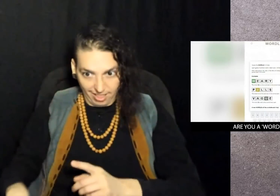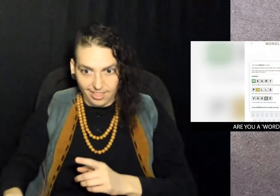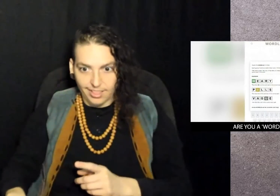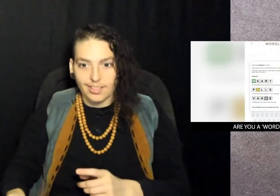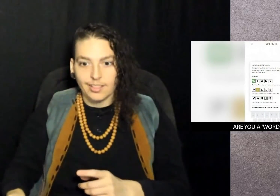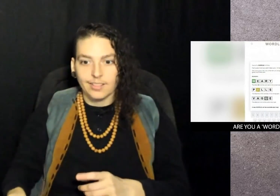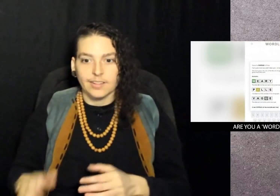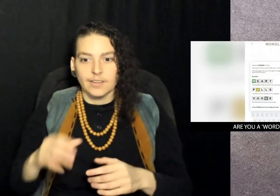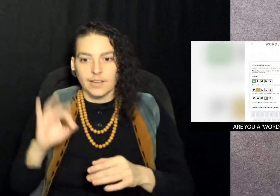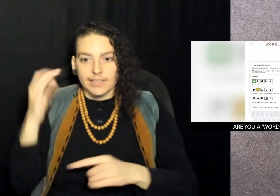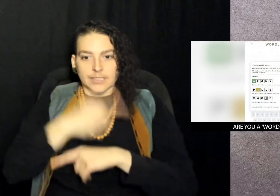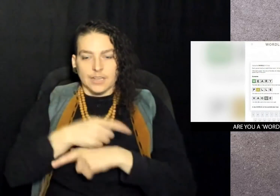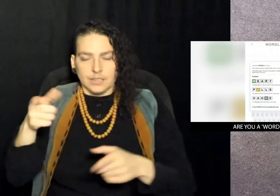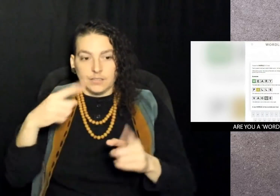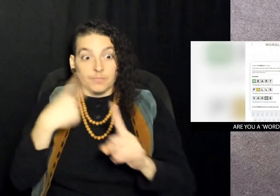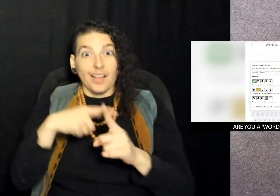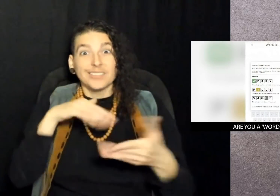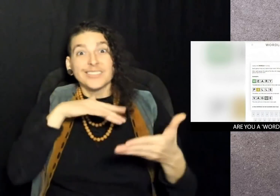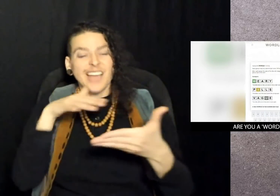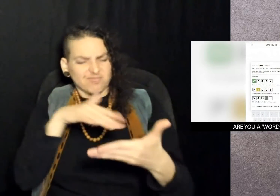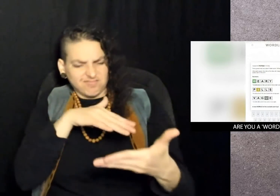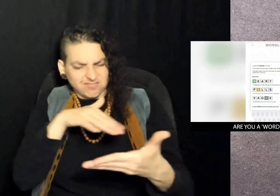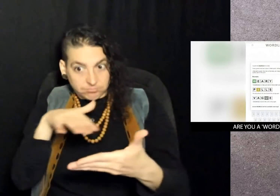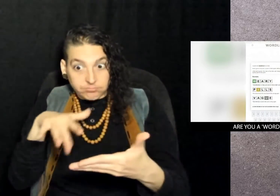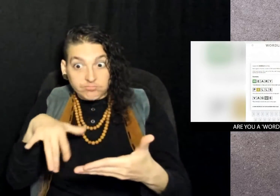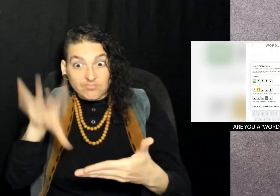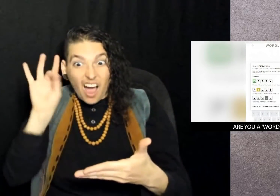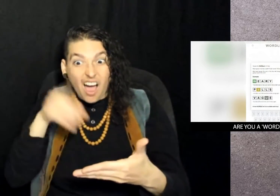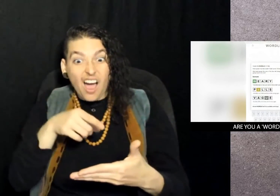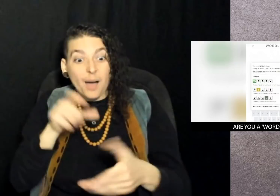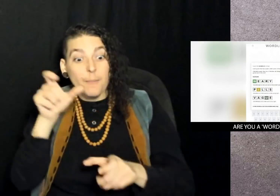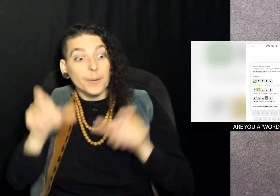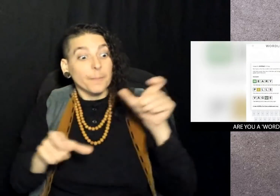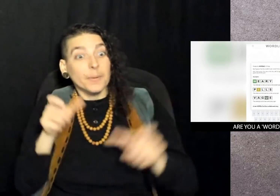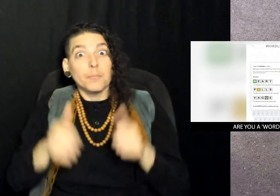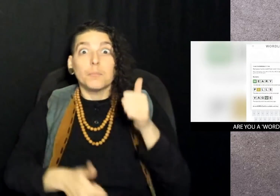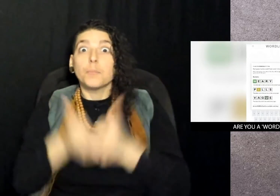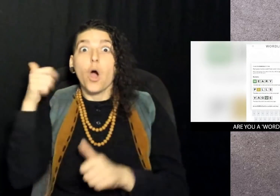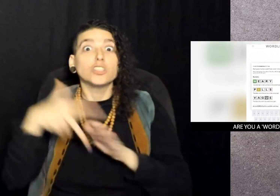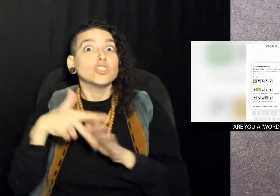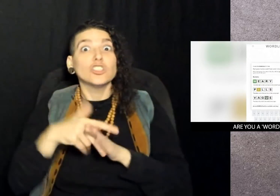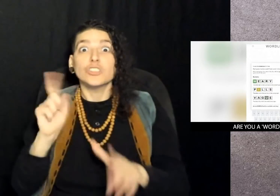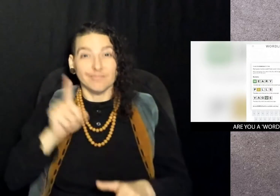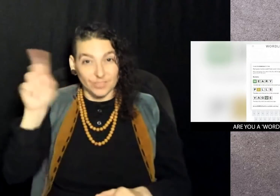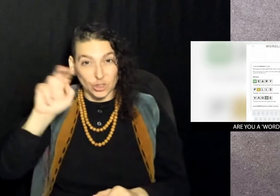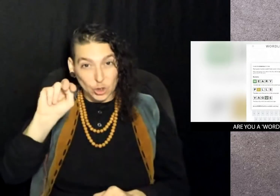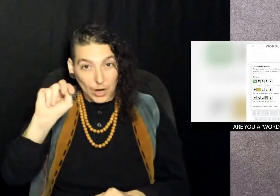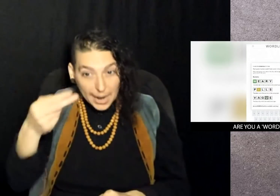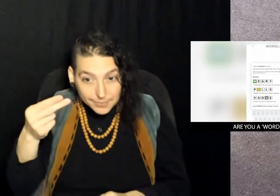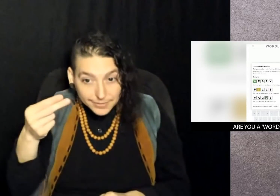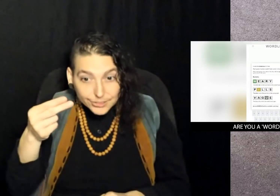and the study found people in New Hampshire are the biggest cheaters